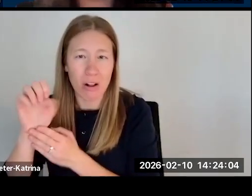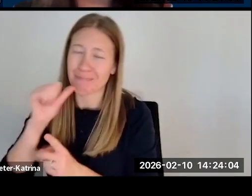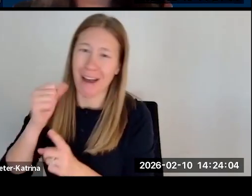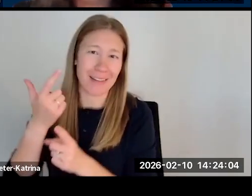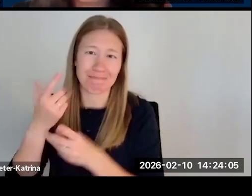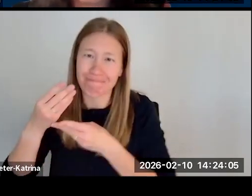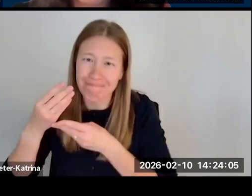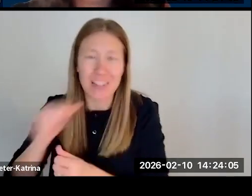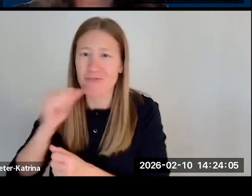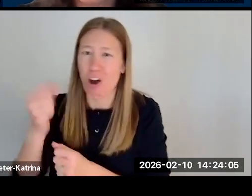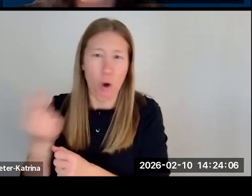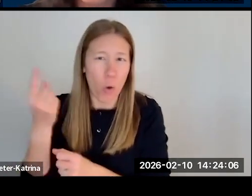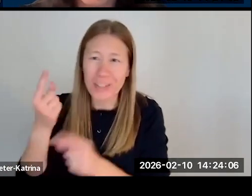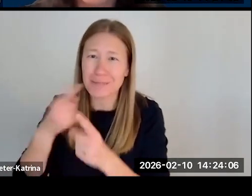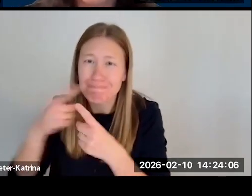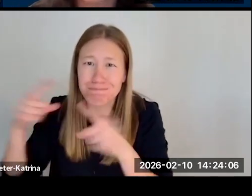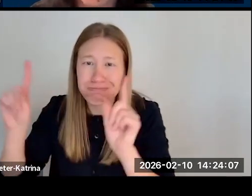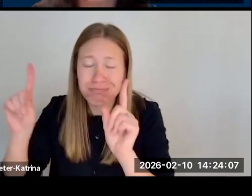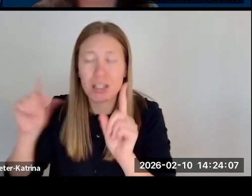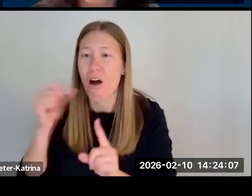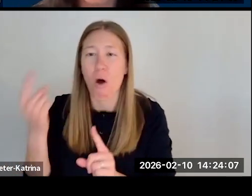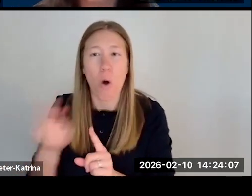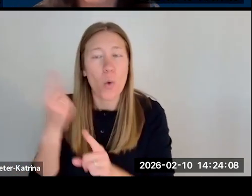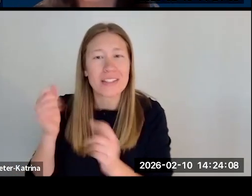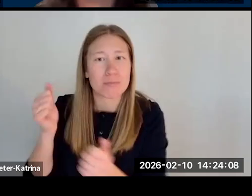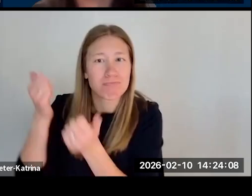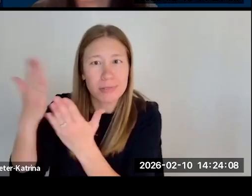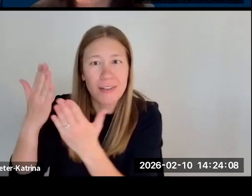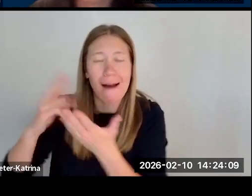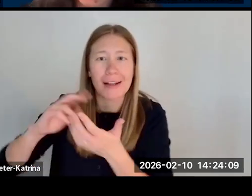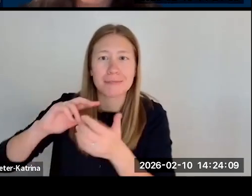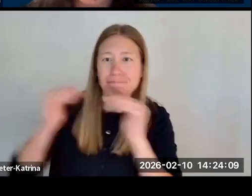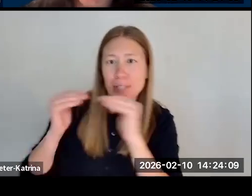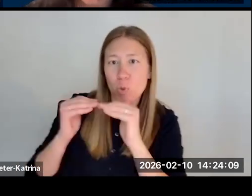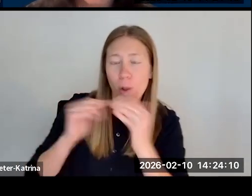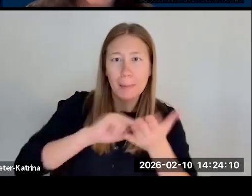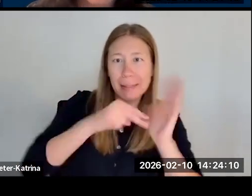It doesn't always offer that same semantic meaning of this is the name of the page.